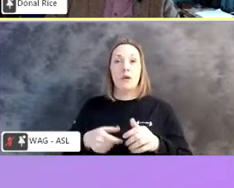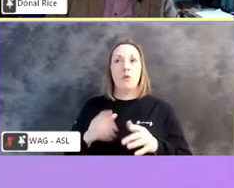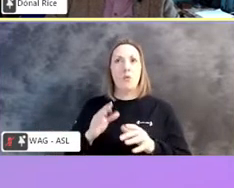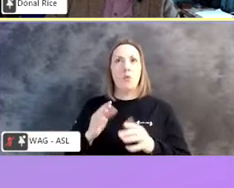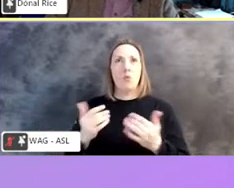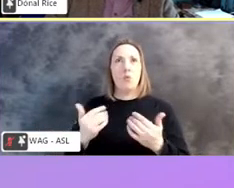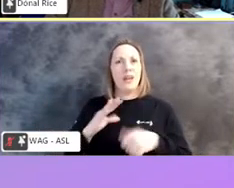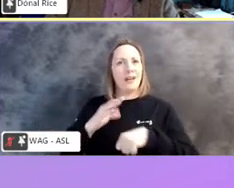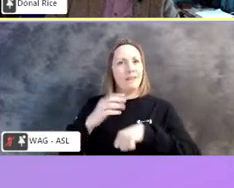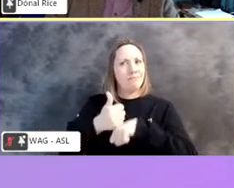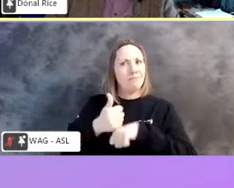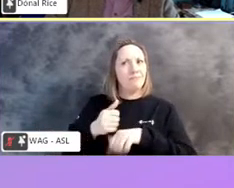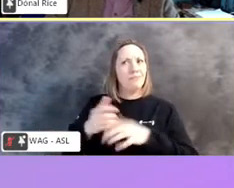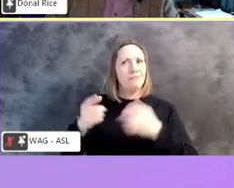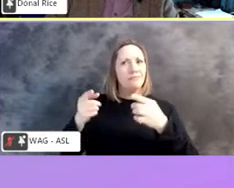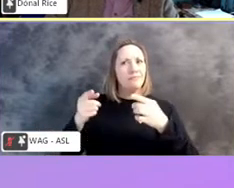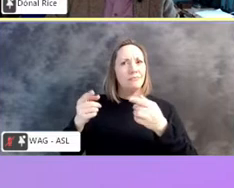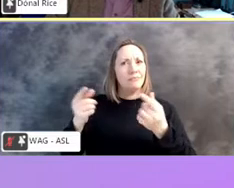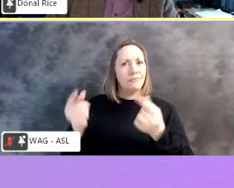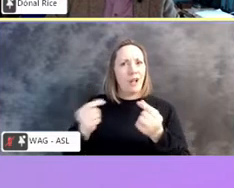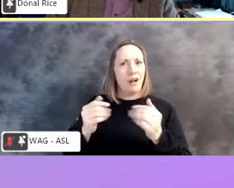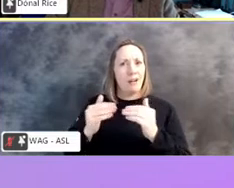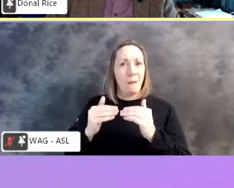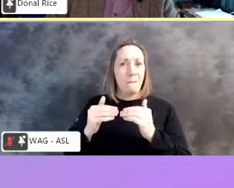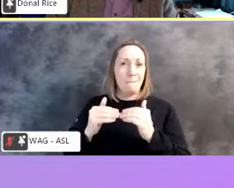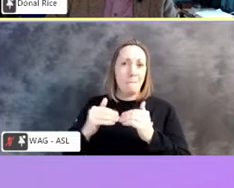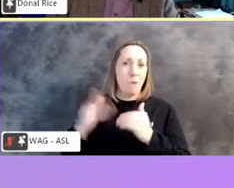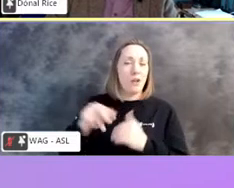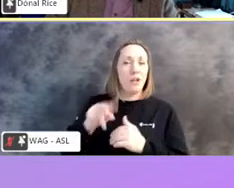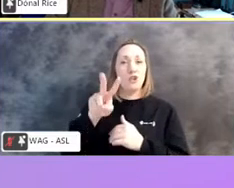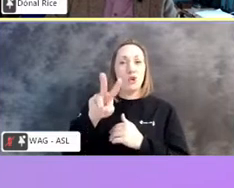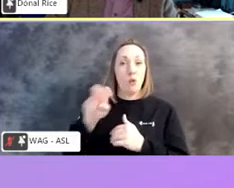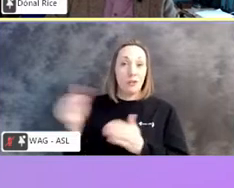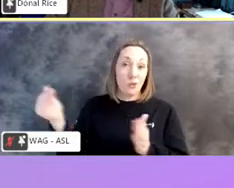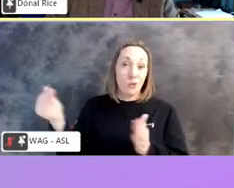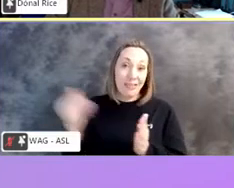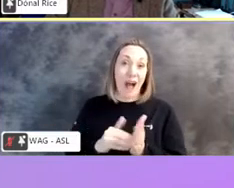conducted year period we conducted a huge amount of